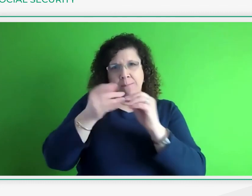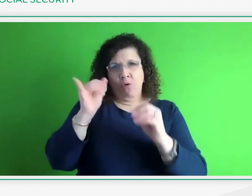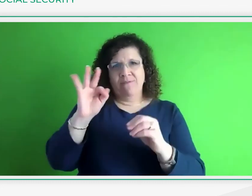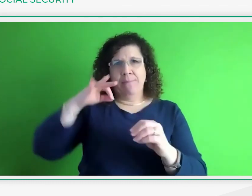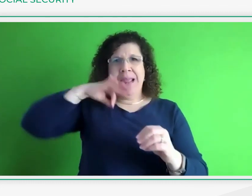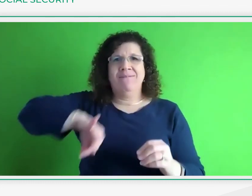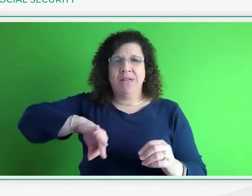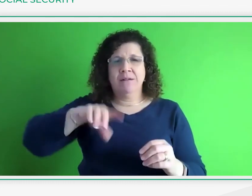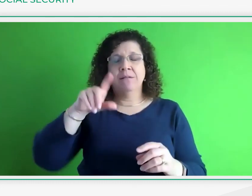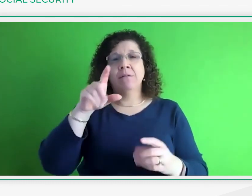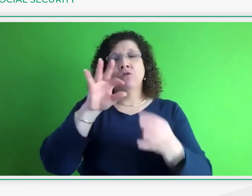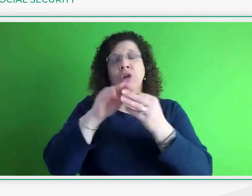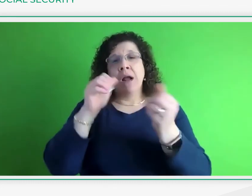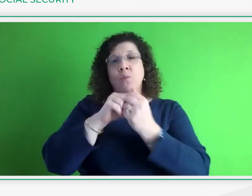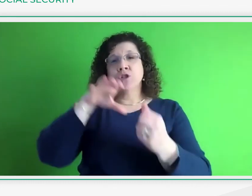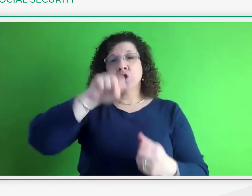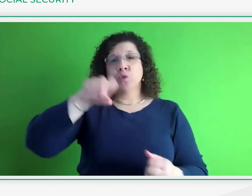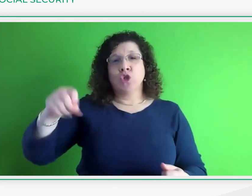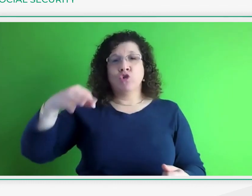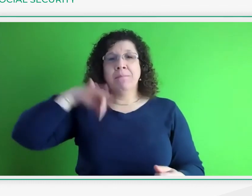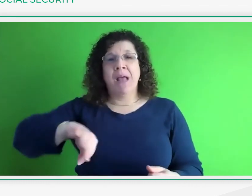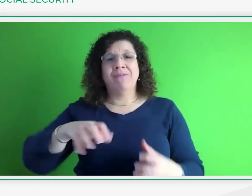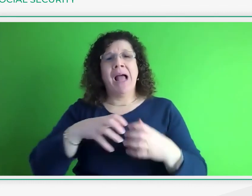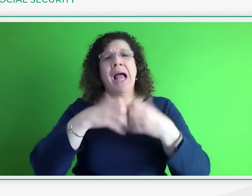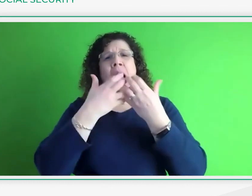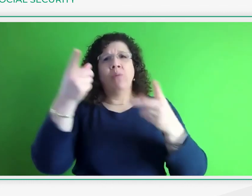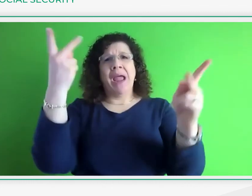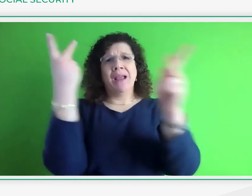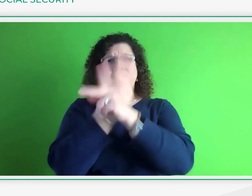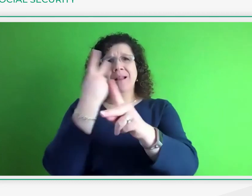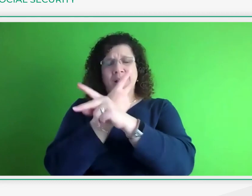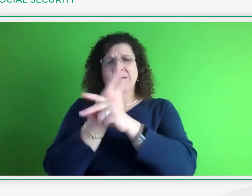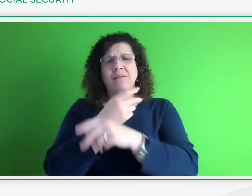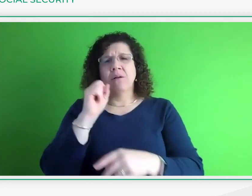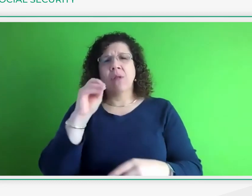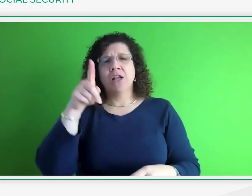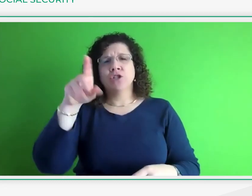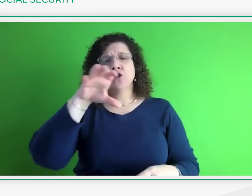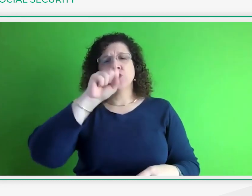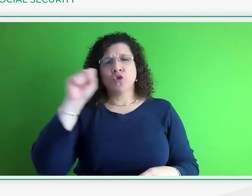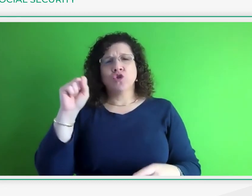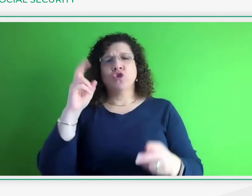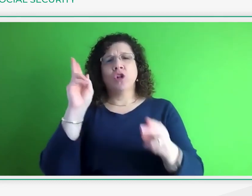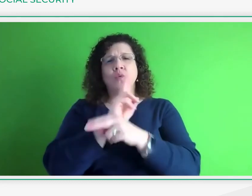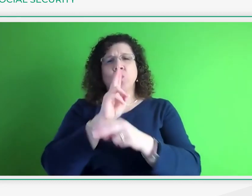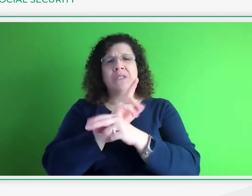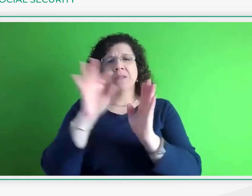Is it determined on the number of benefits? With Social Security benefits, the question is really how they calculate it.